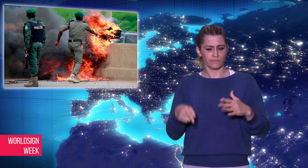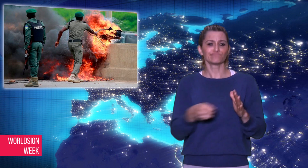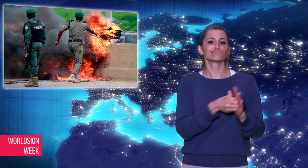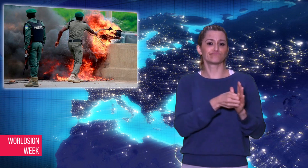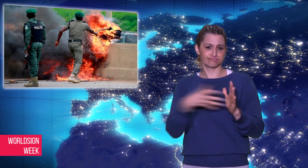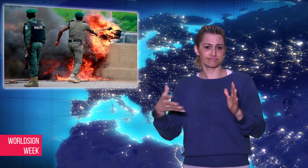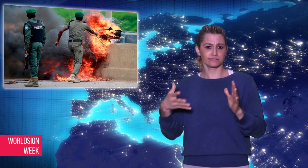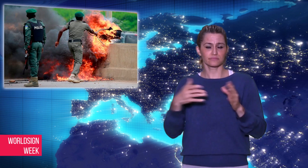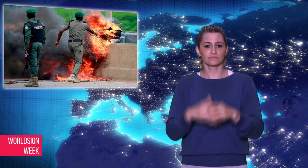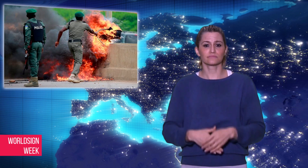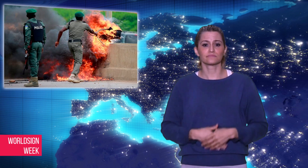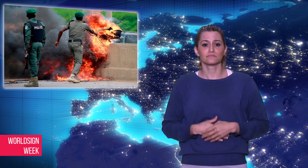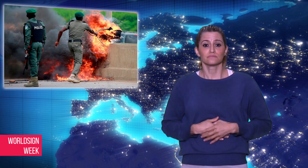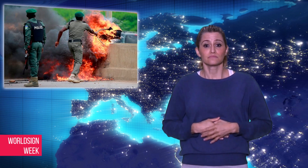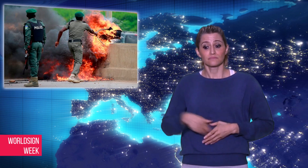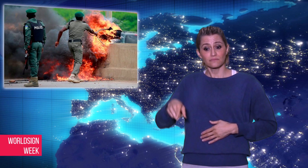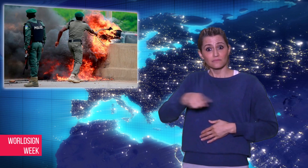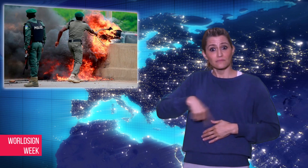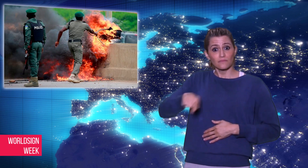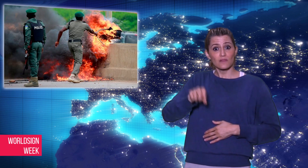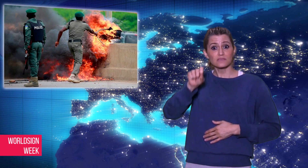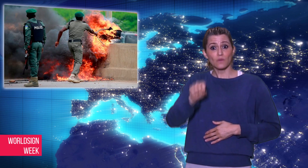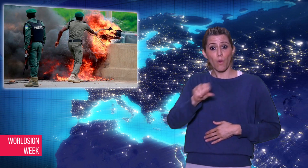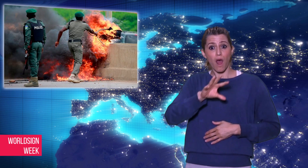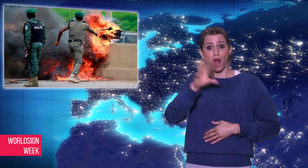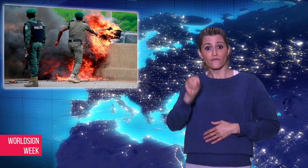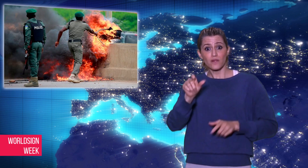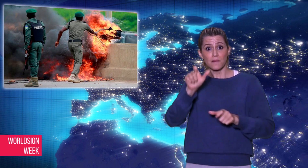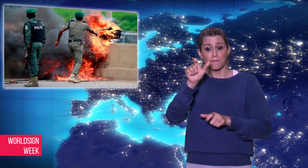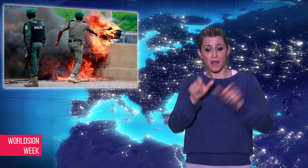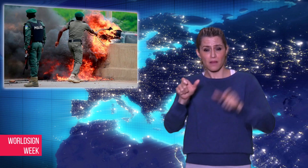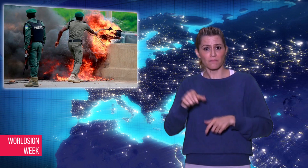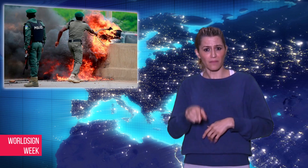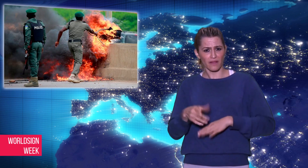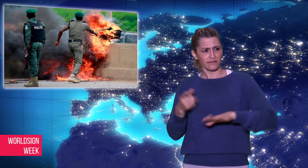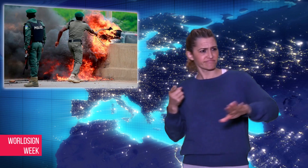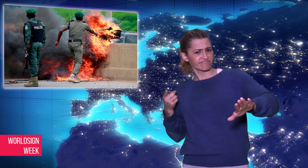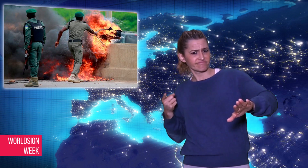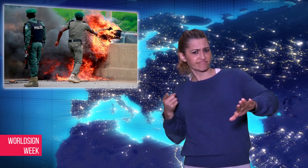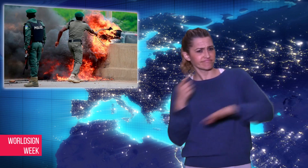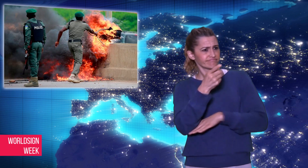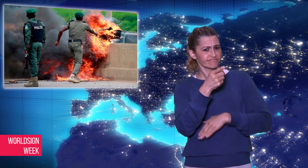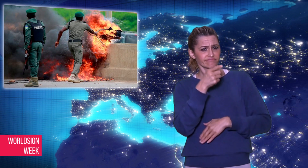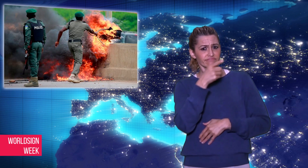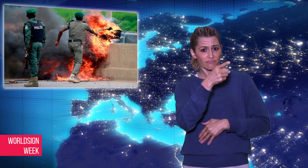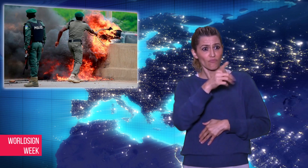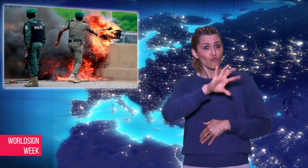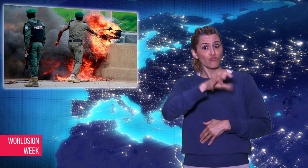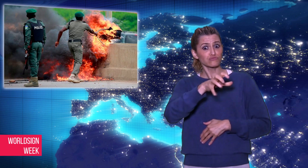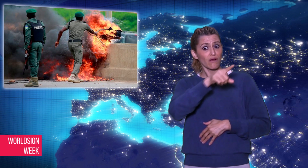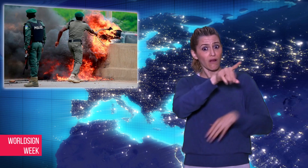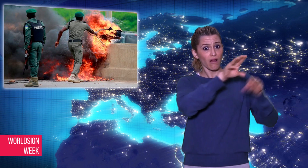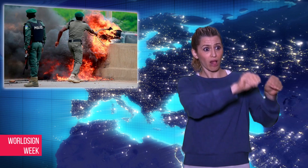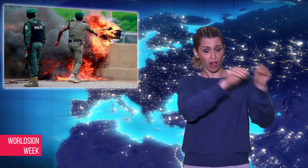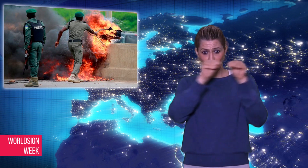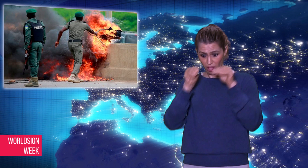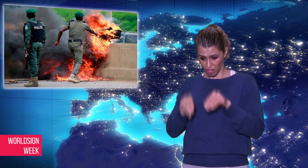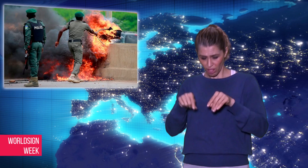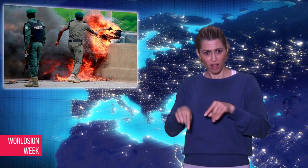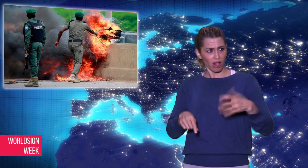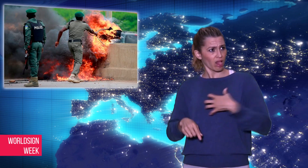their jobs and leaving them unemployed.